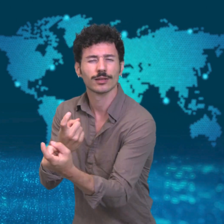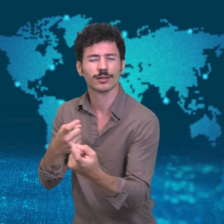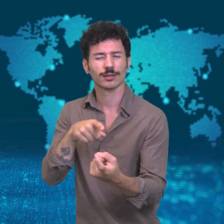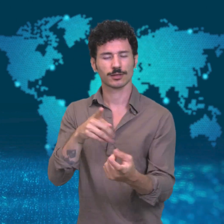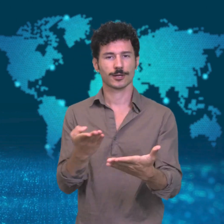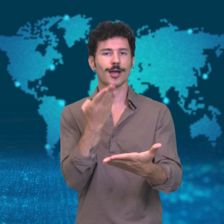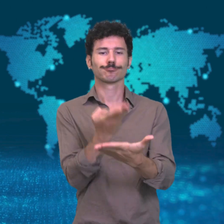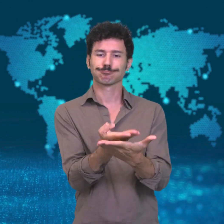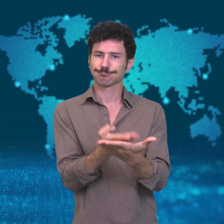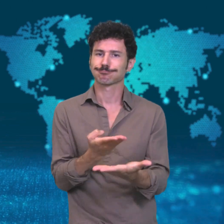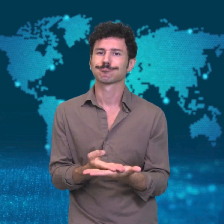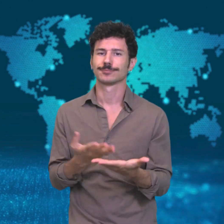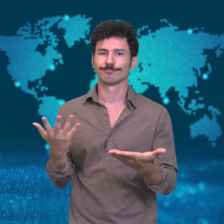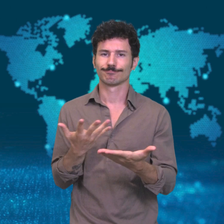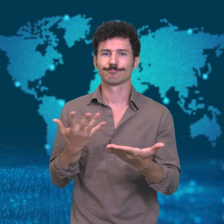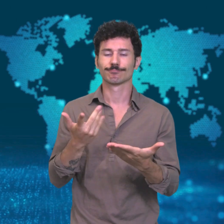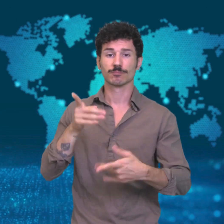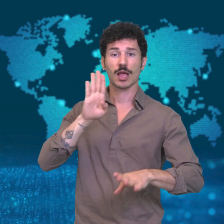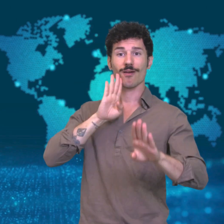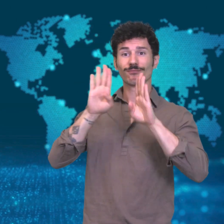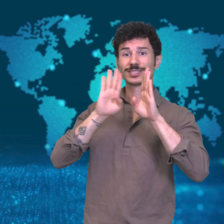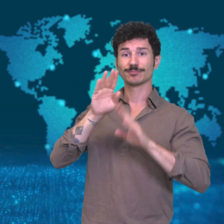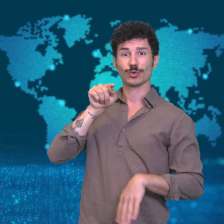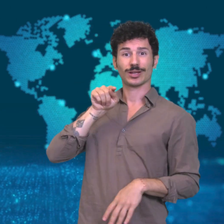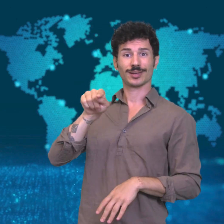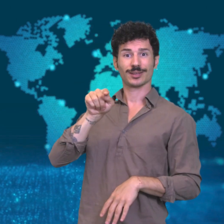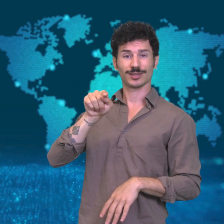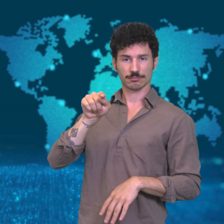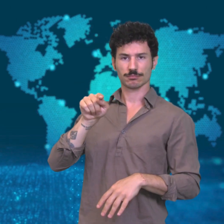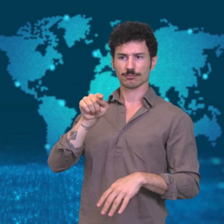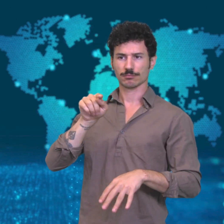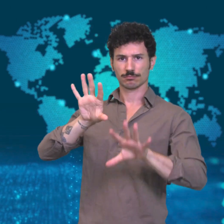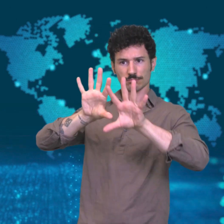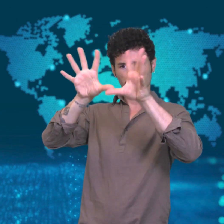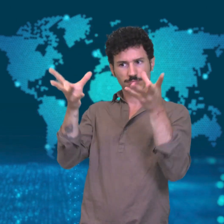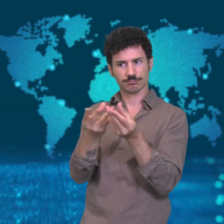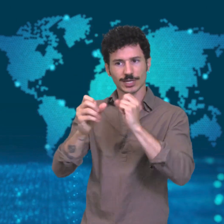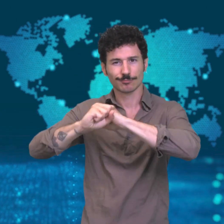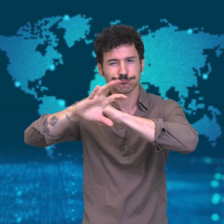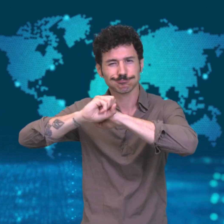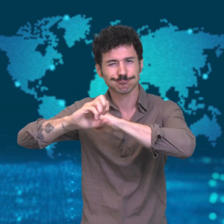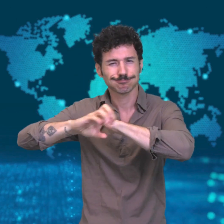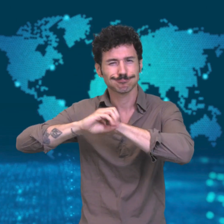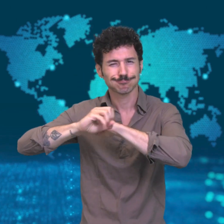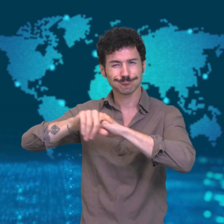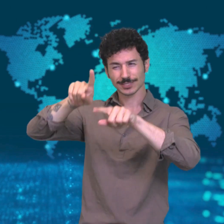A survey shows that up to approximately one-third of